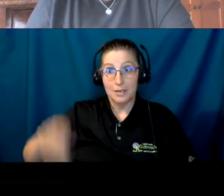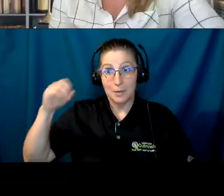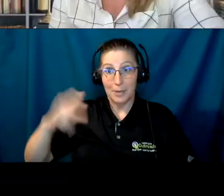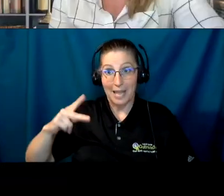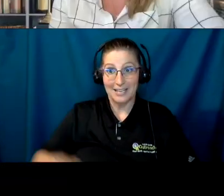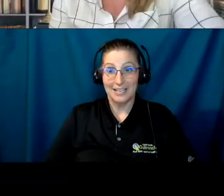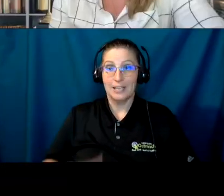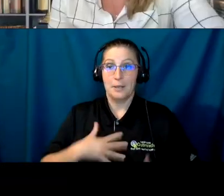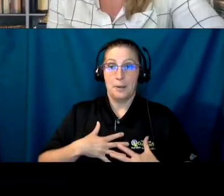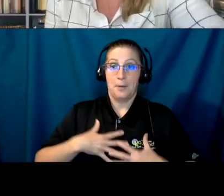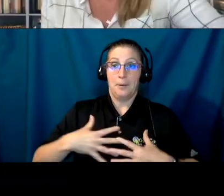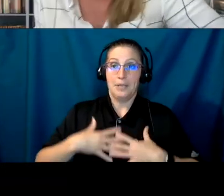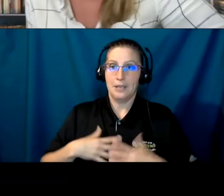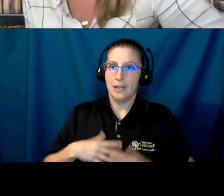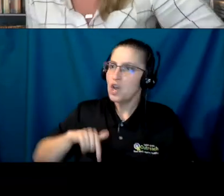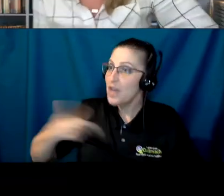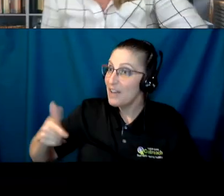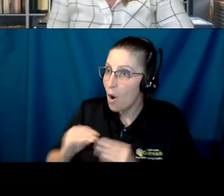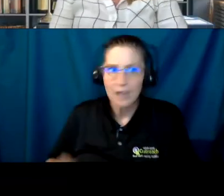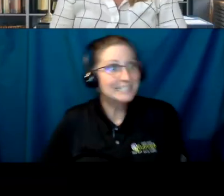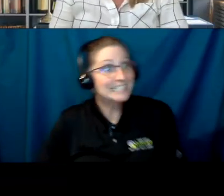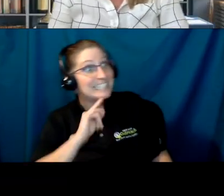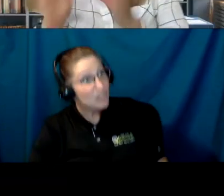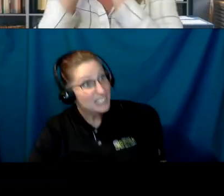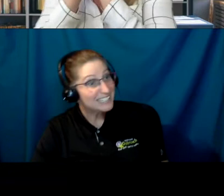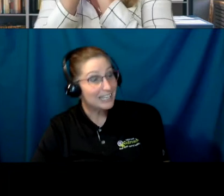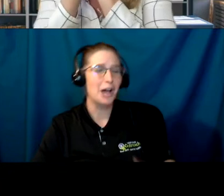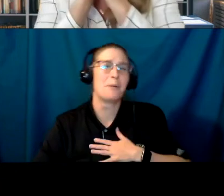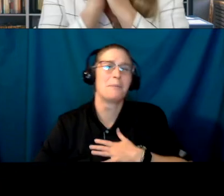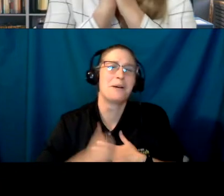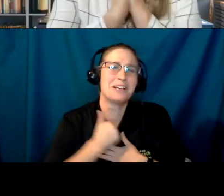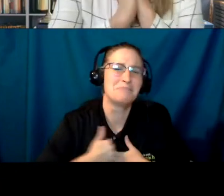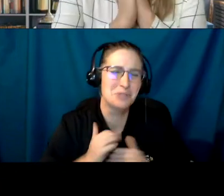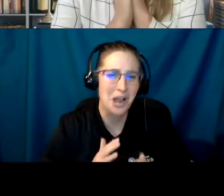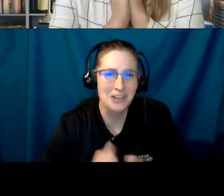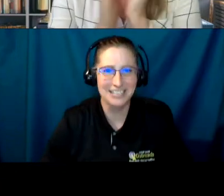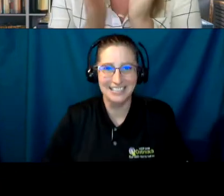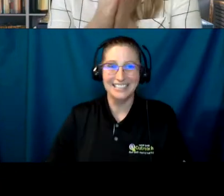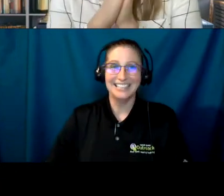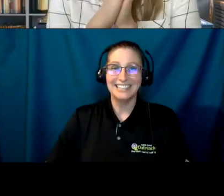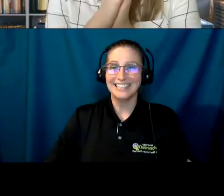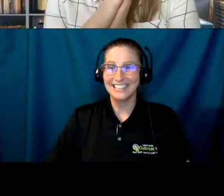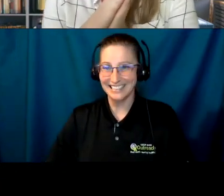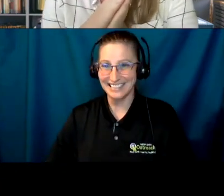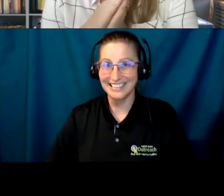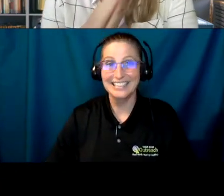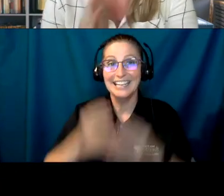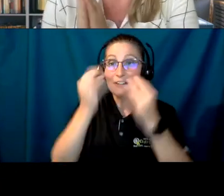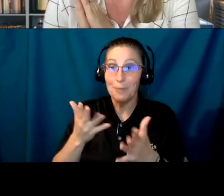Kayla Coburn: No? Are you serious? Oh my gosh, I'm so sorry. So, information to share, it's